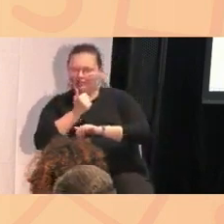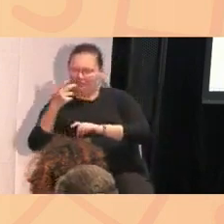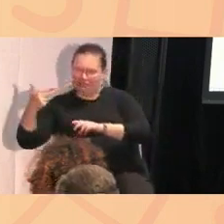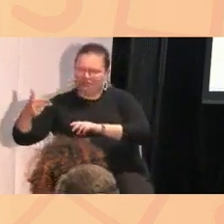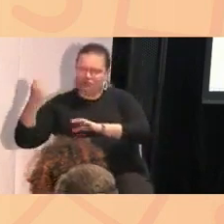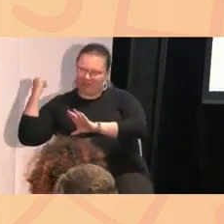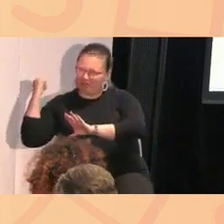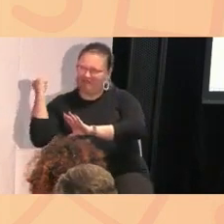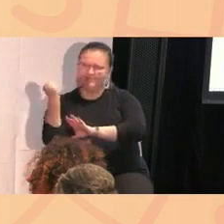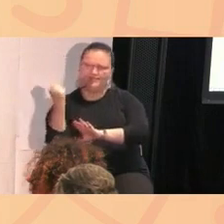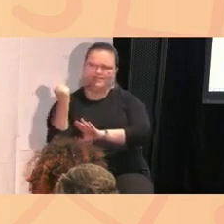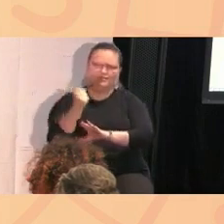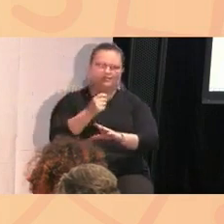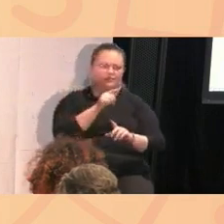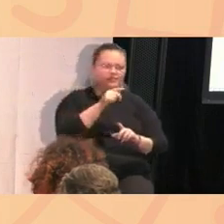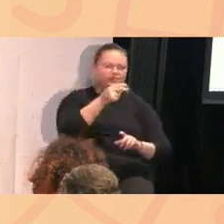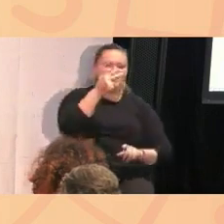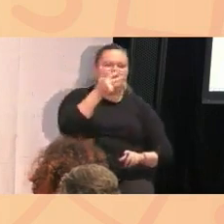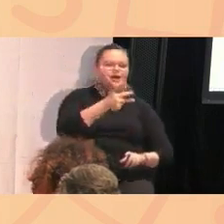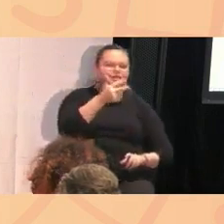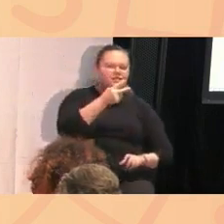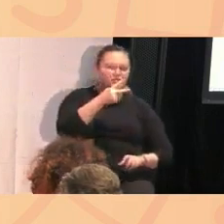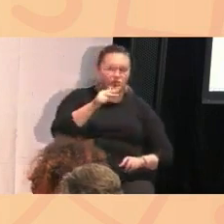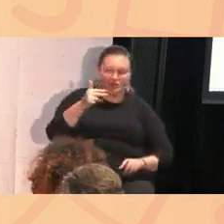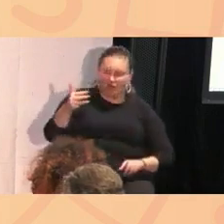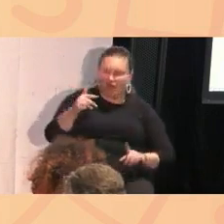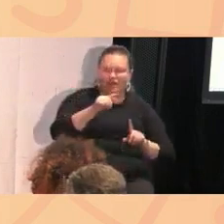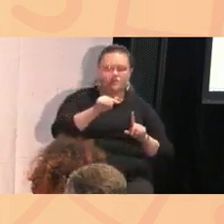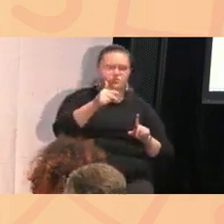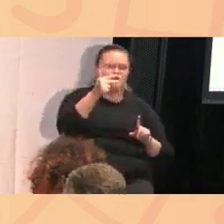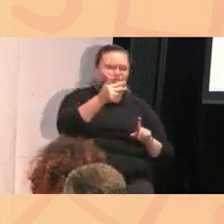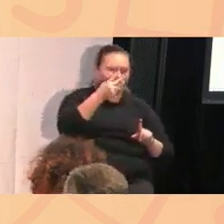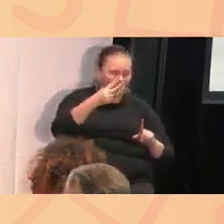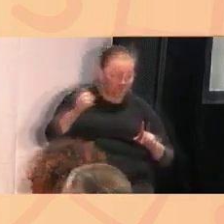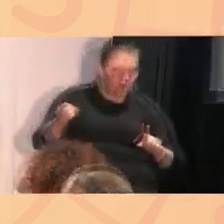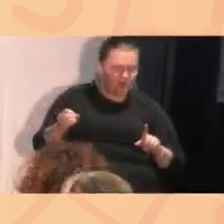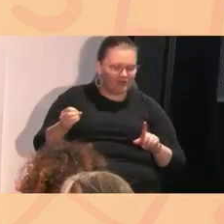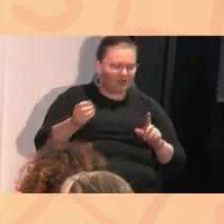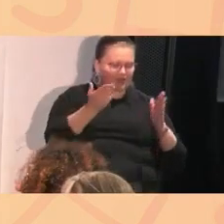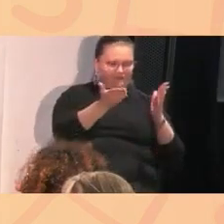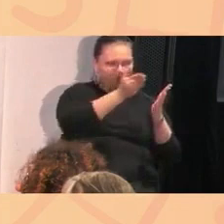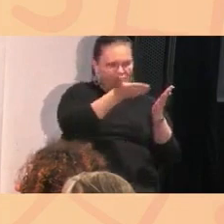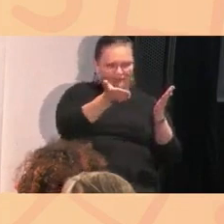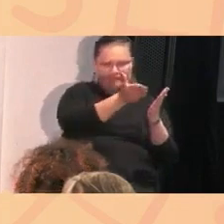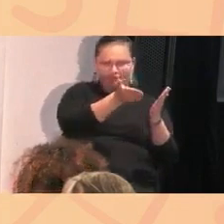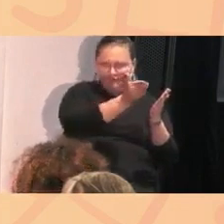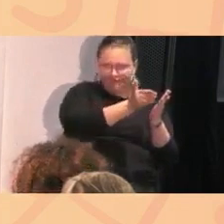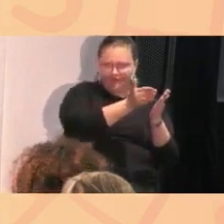of an Aboriginal man being shot and a European man being speared from Governor Arthur's Proclamation